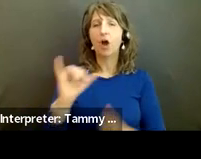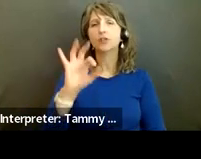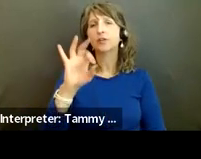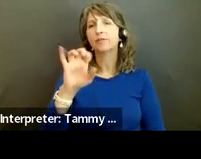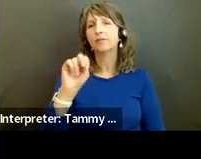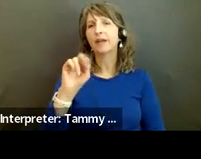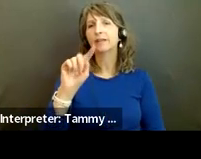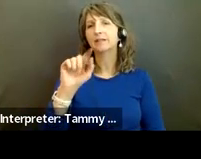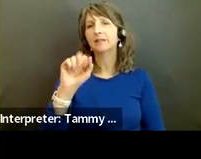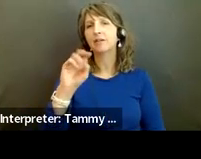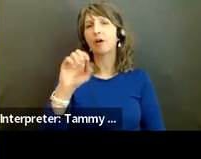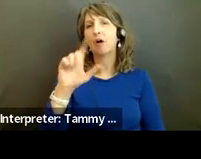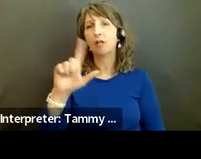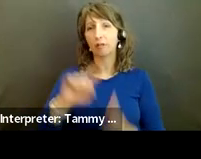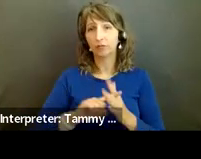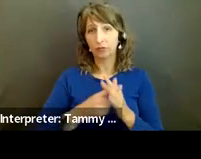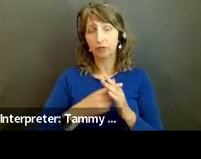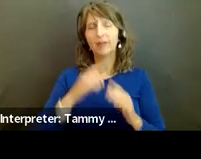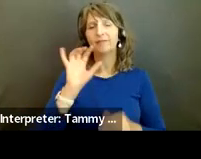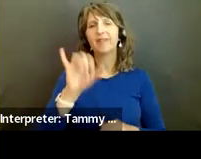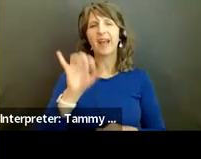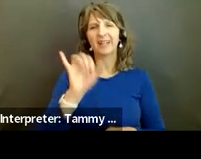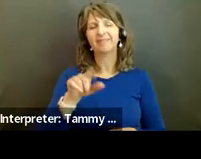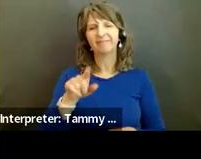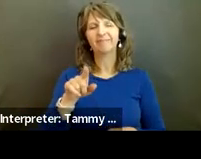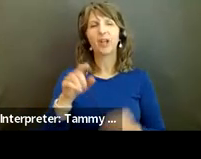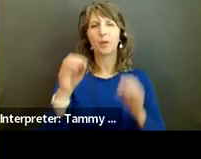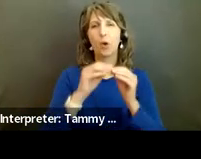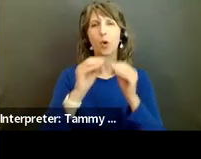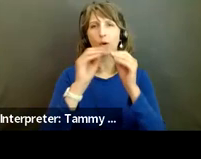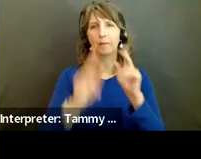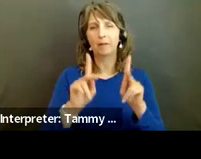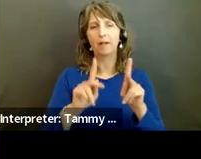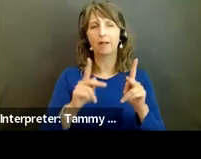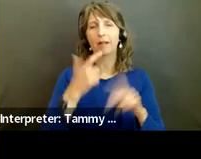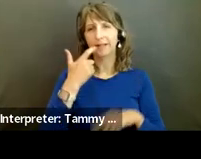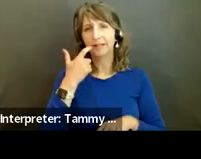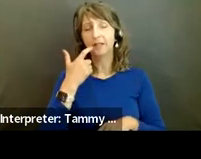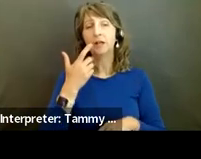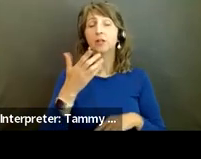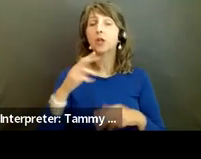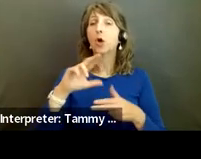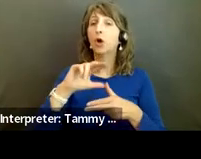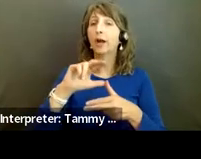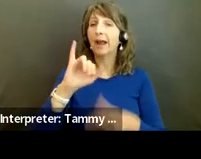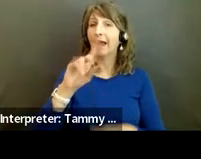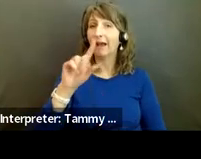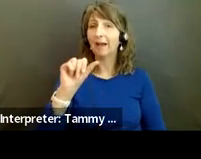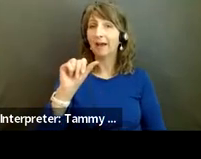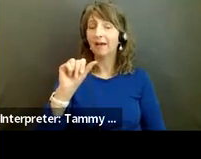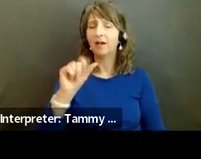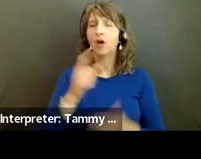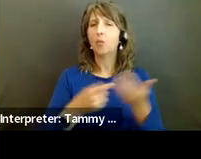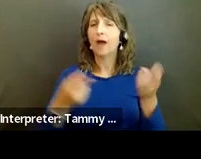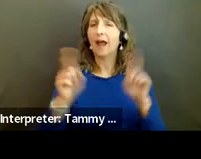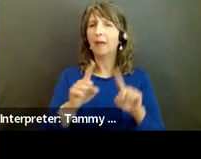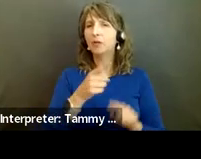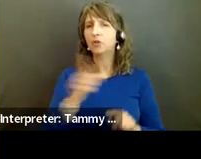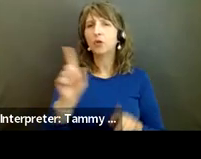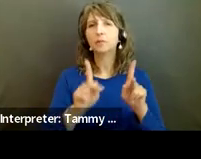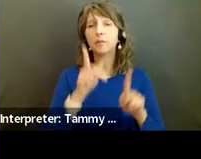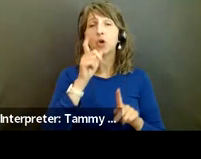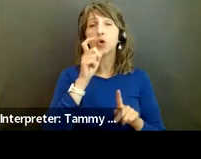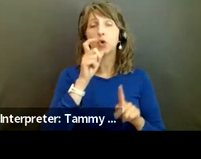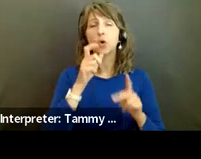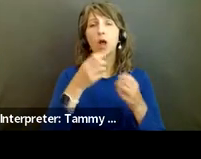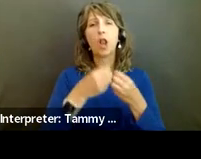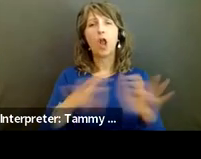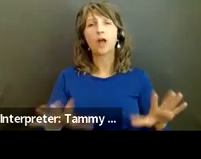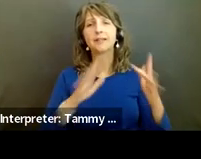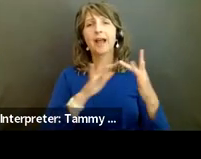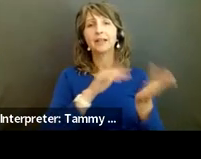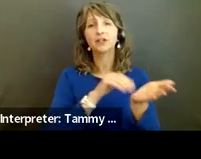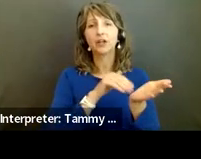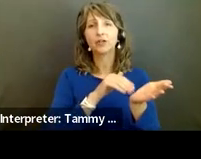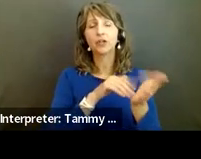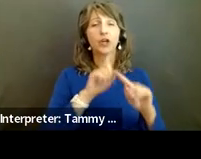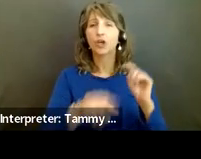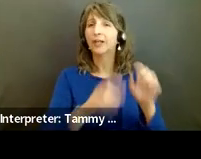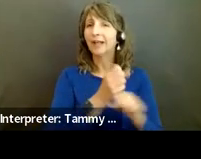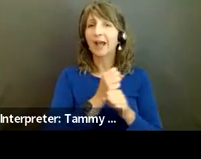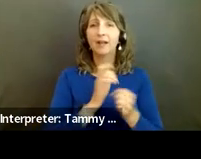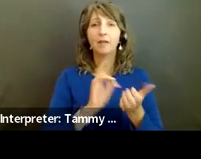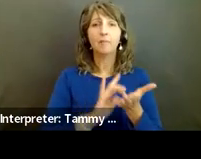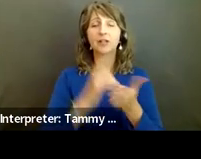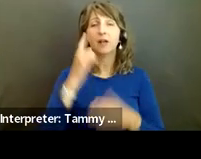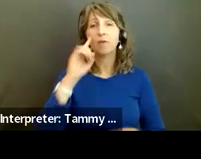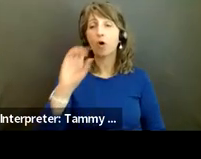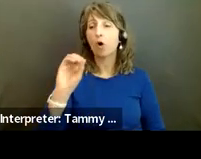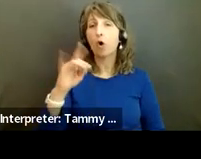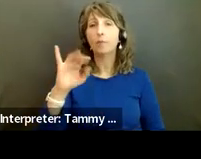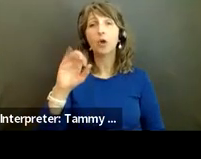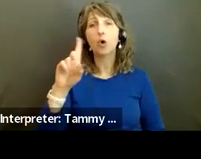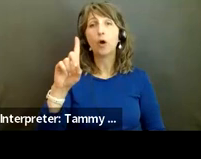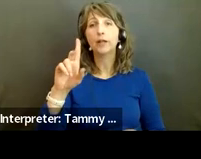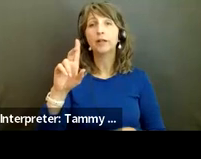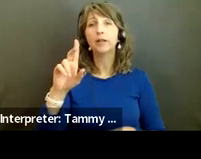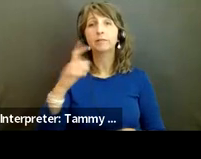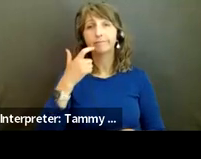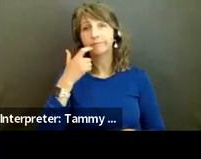So, NICO did this project about, patients after Hurricane Ida and what happened to them when they lost contact with their providers and they were unable to get their medicines for their opioid use disorder, which was you previously was in remission.